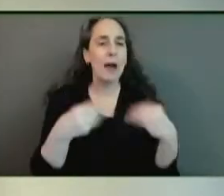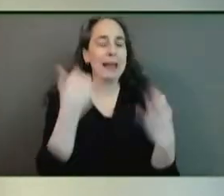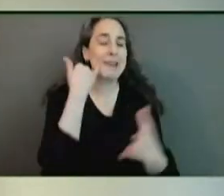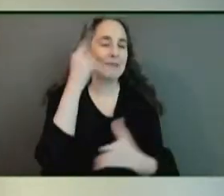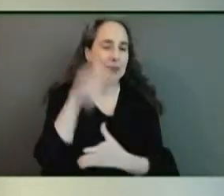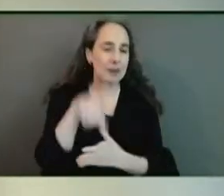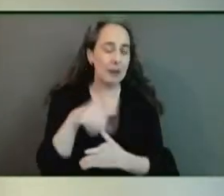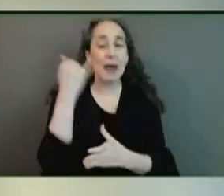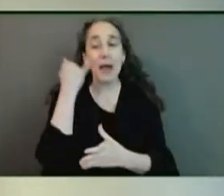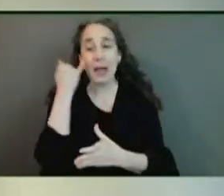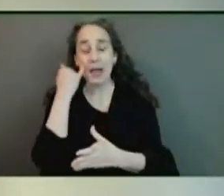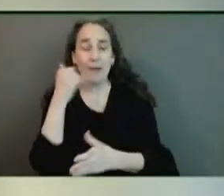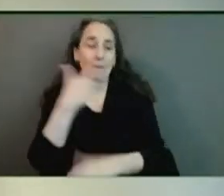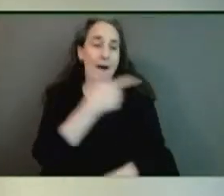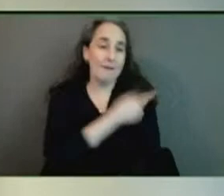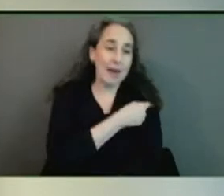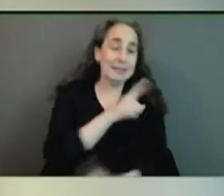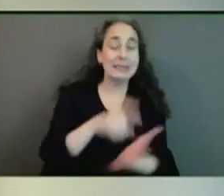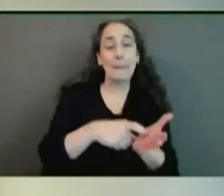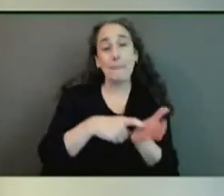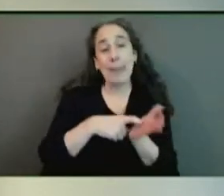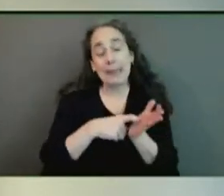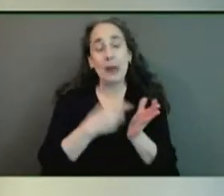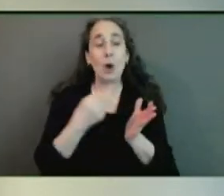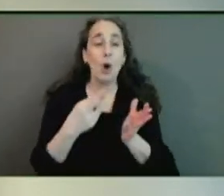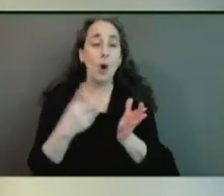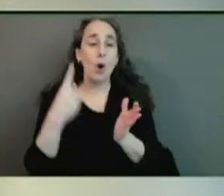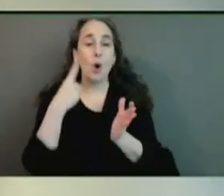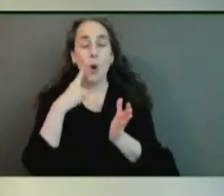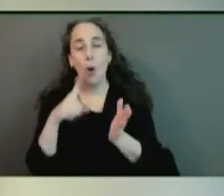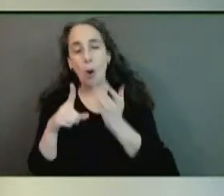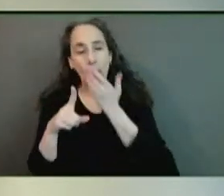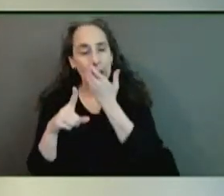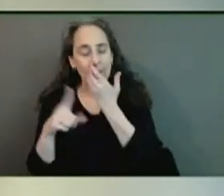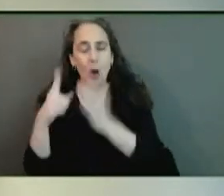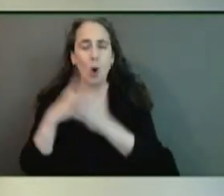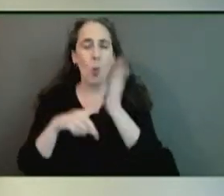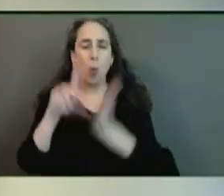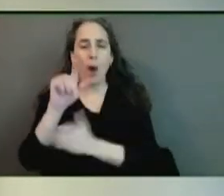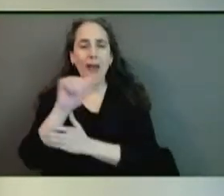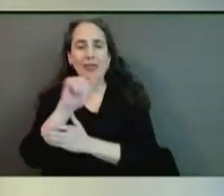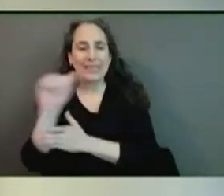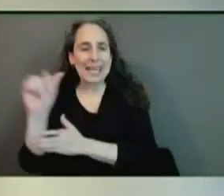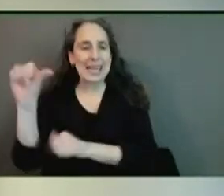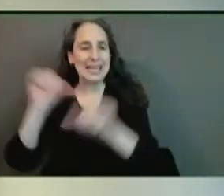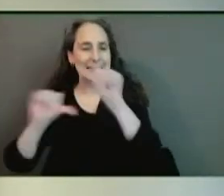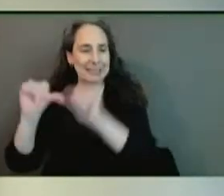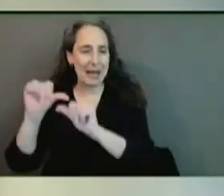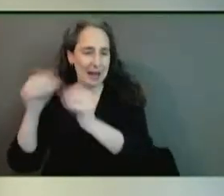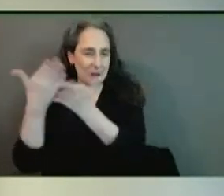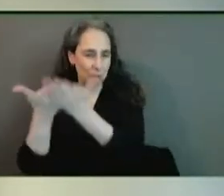provide any follow up information as needed. As far as well or not. A vaccine is